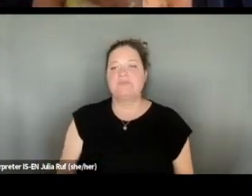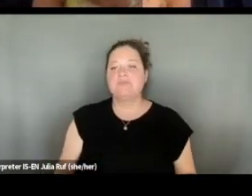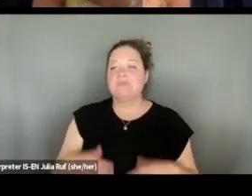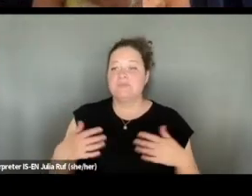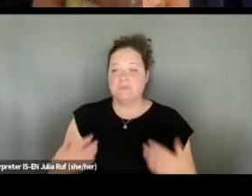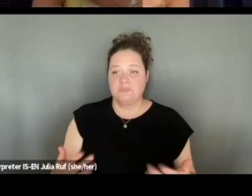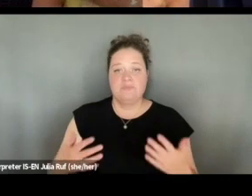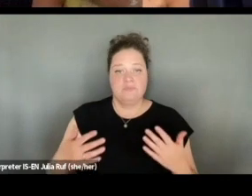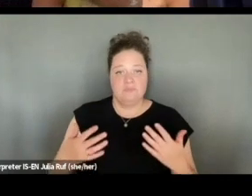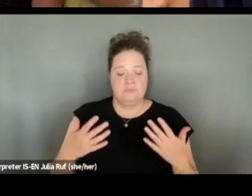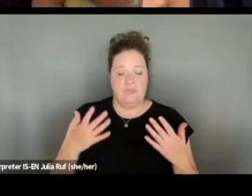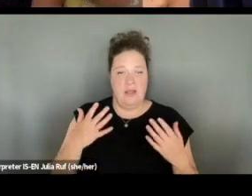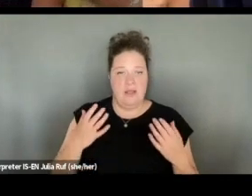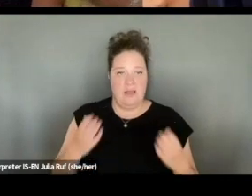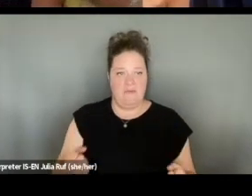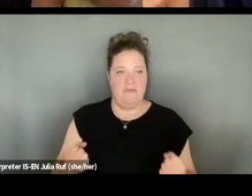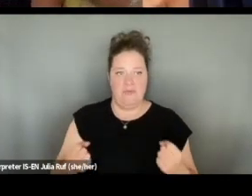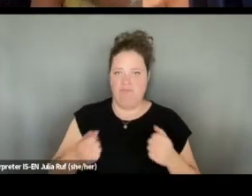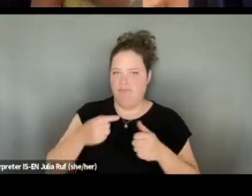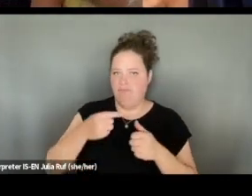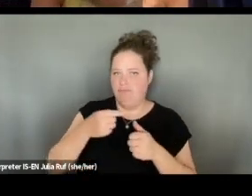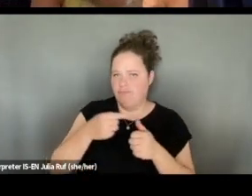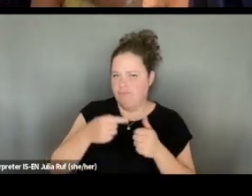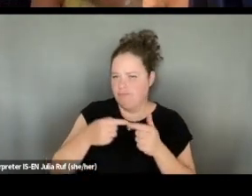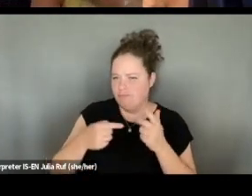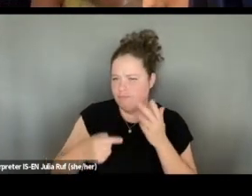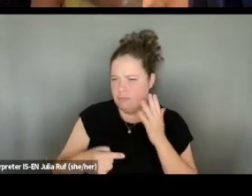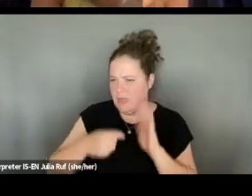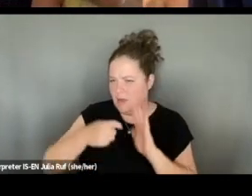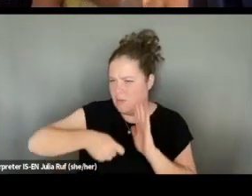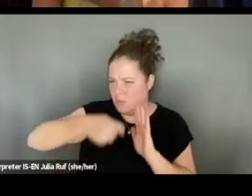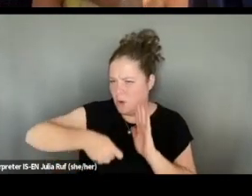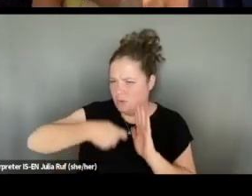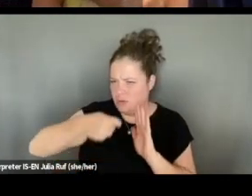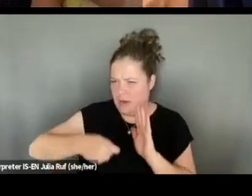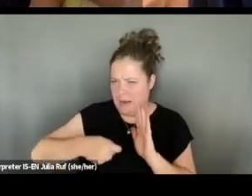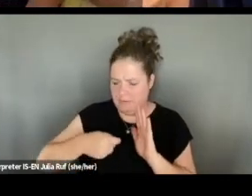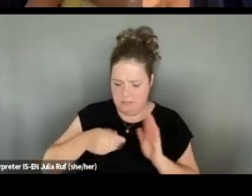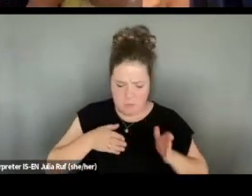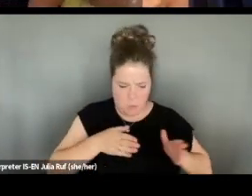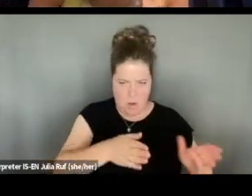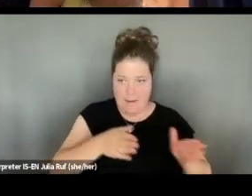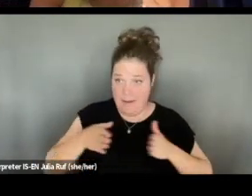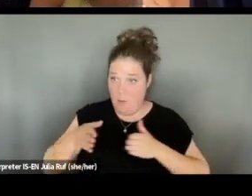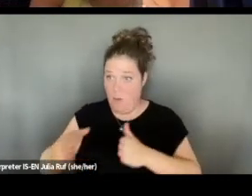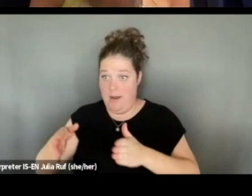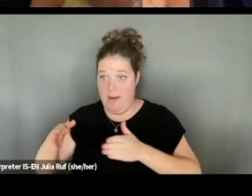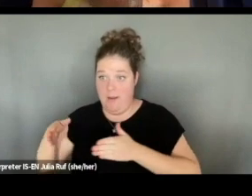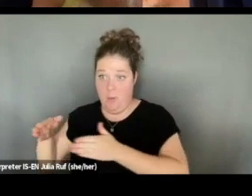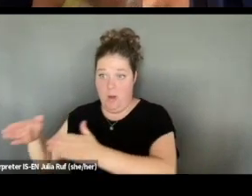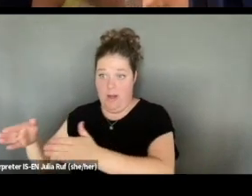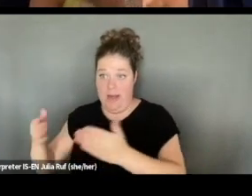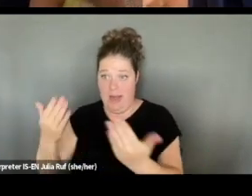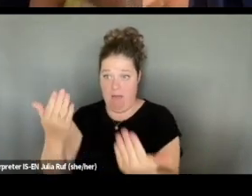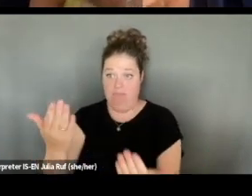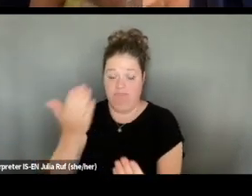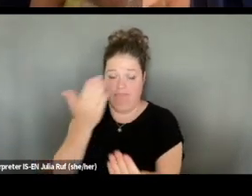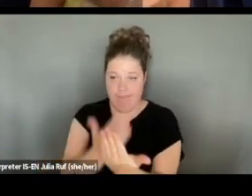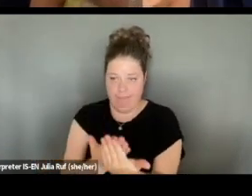"yes" and really working with a project or even working with the proposal for a project, because that is, of course, a big